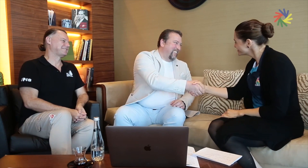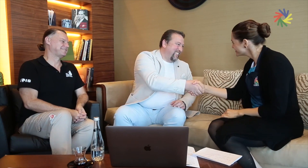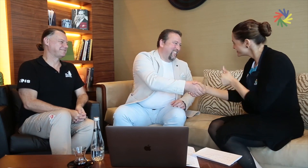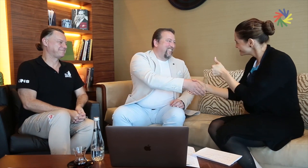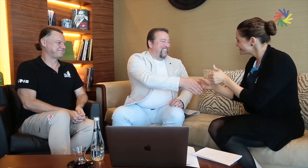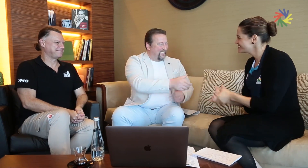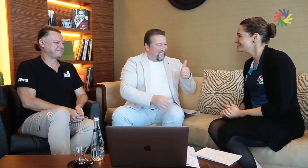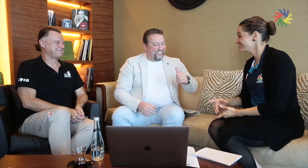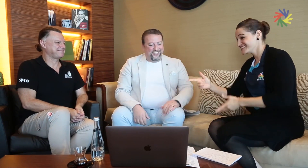Thank you!